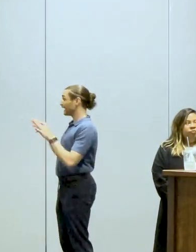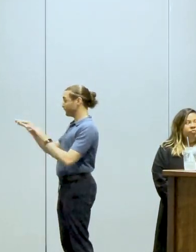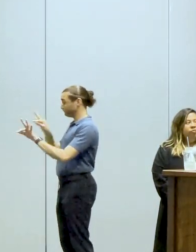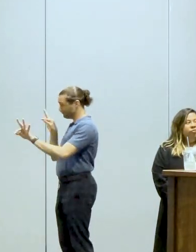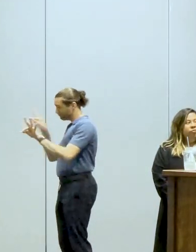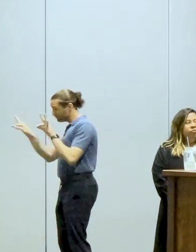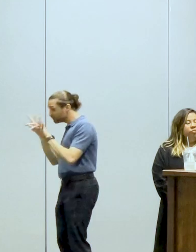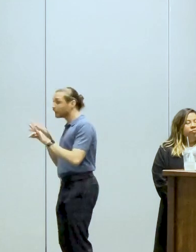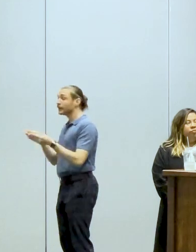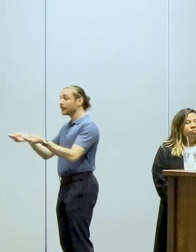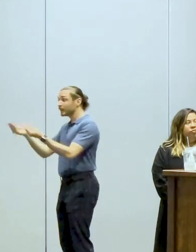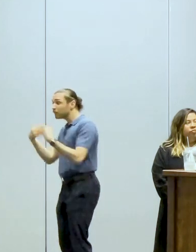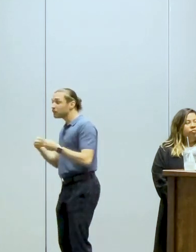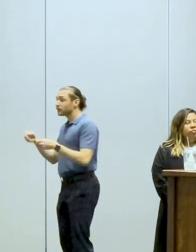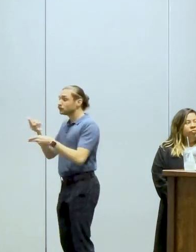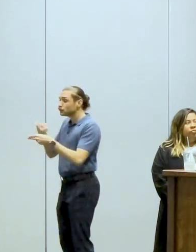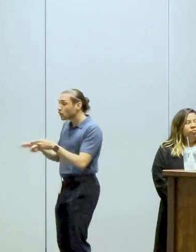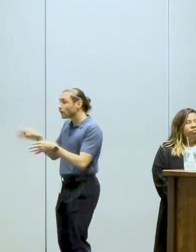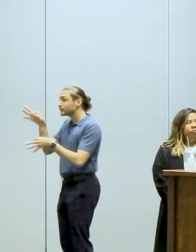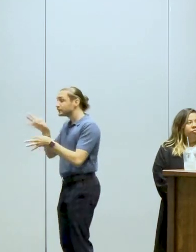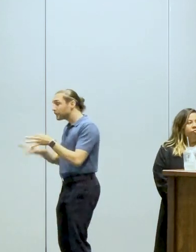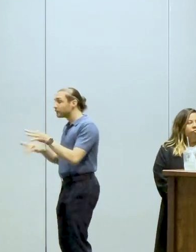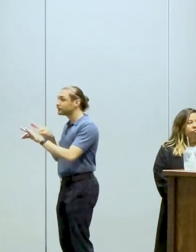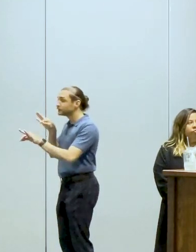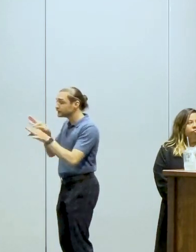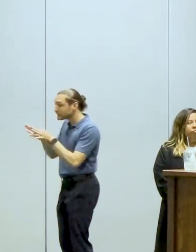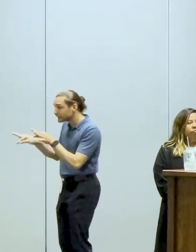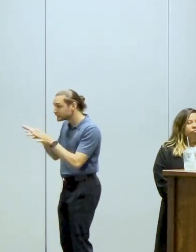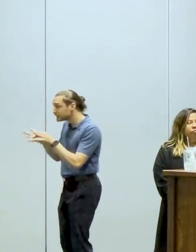read by a screen reader. So that is a highly tailored, well